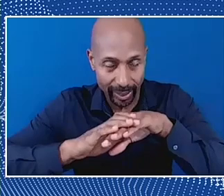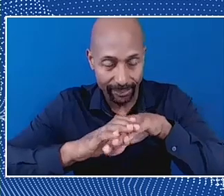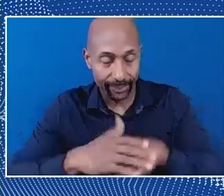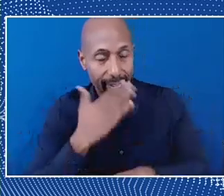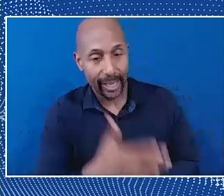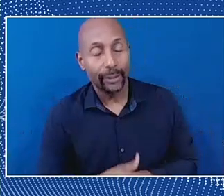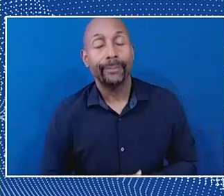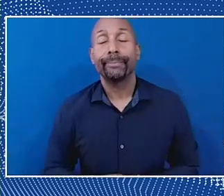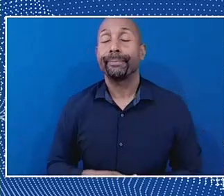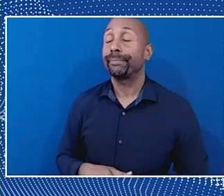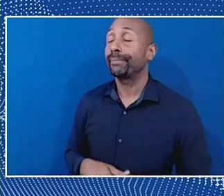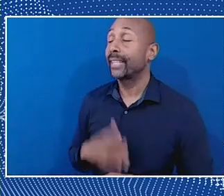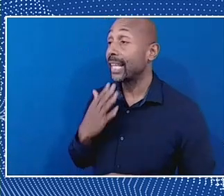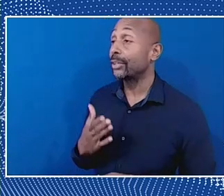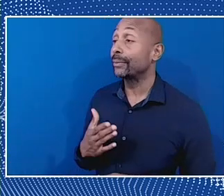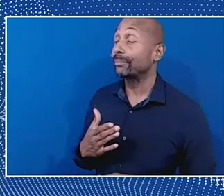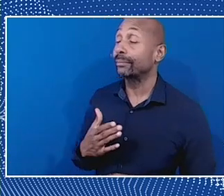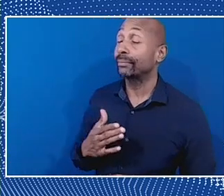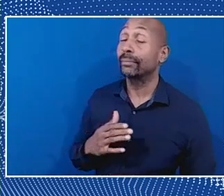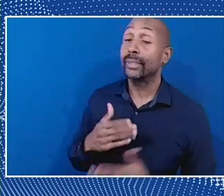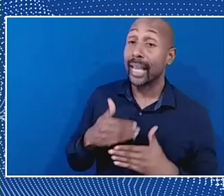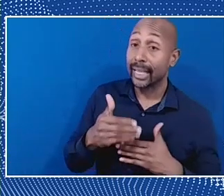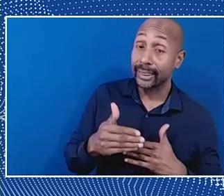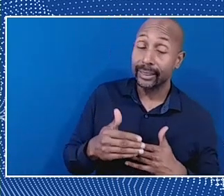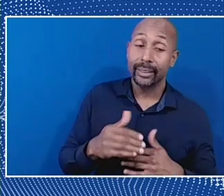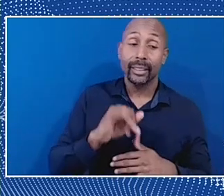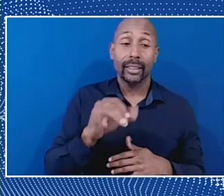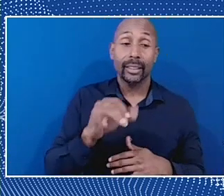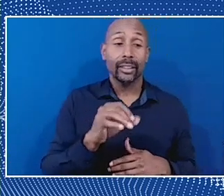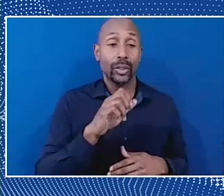who is here representing herself. Alright. Joann, can you hear me?